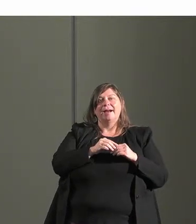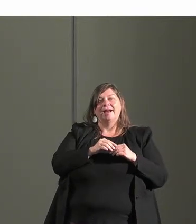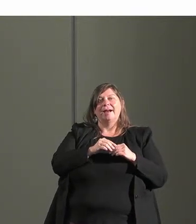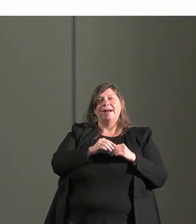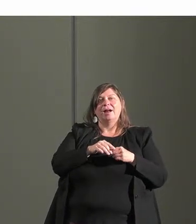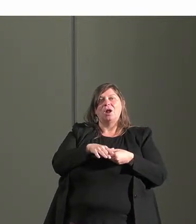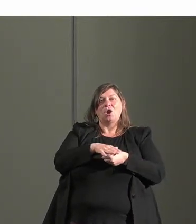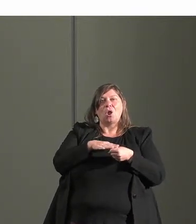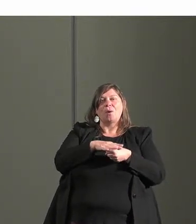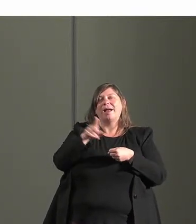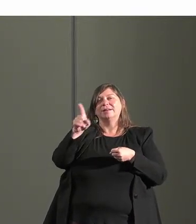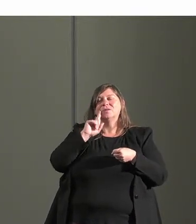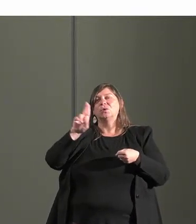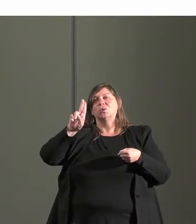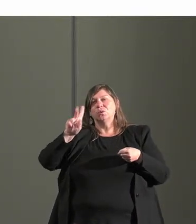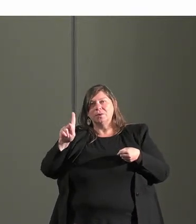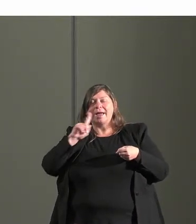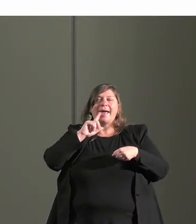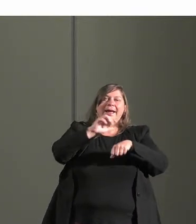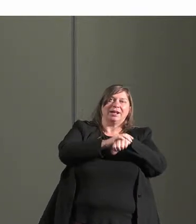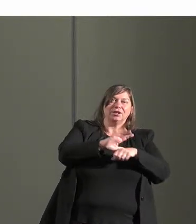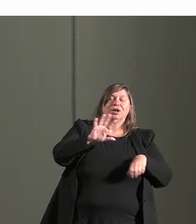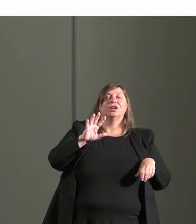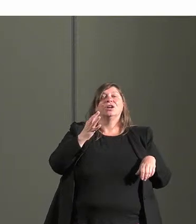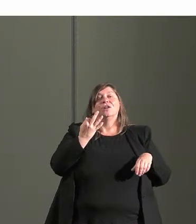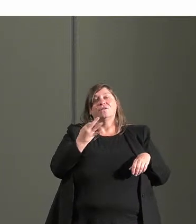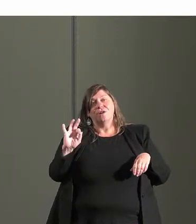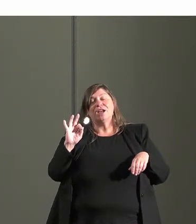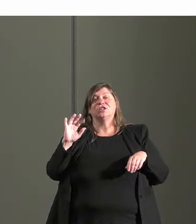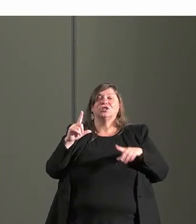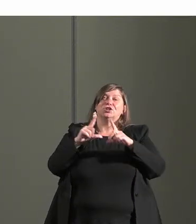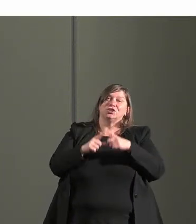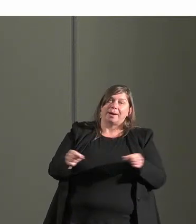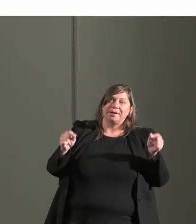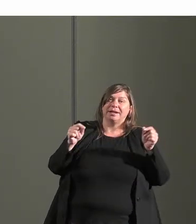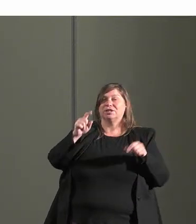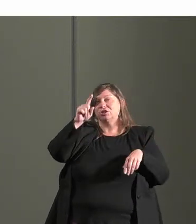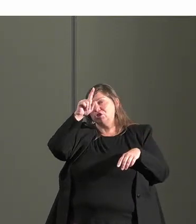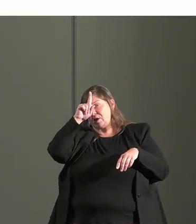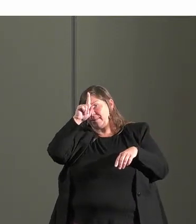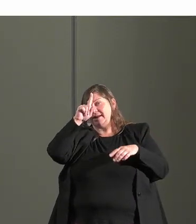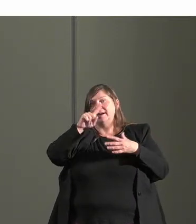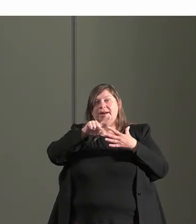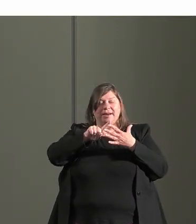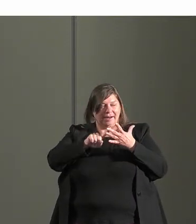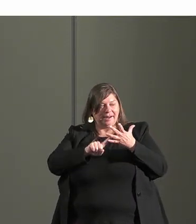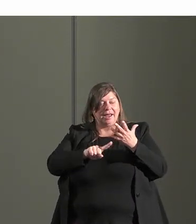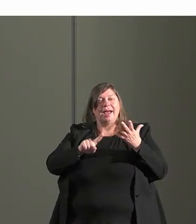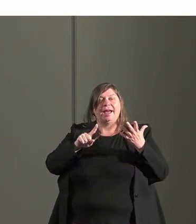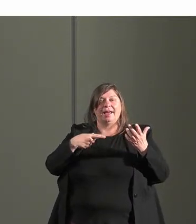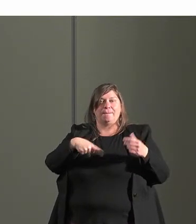around. It is localized to UK English, French, before still